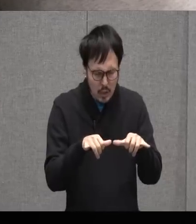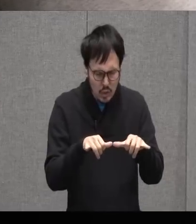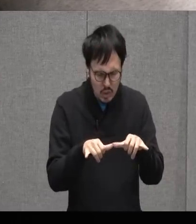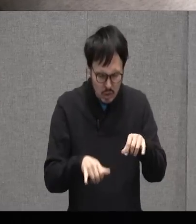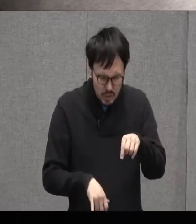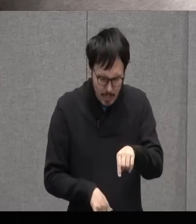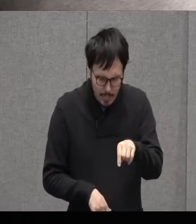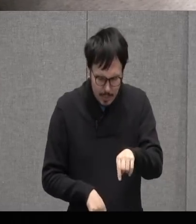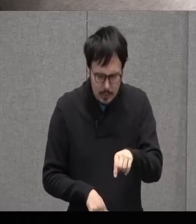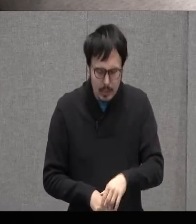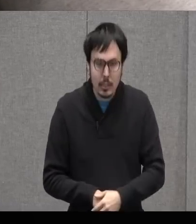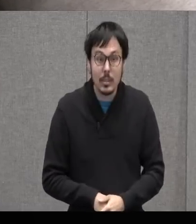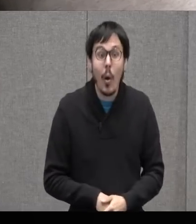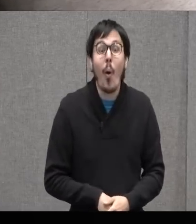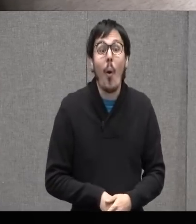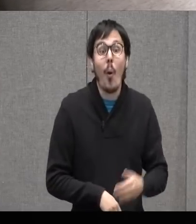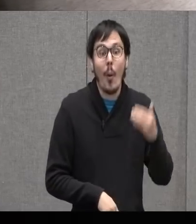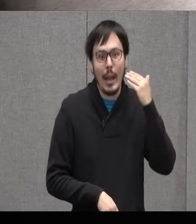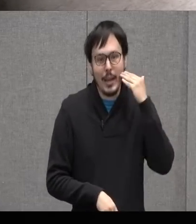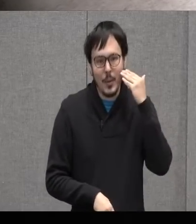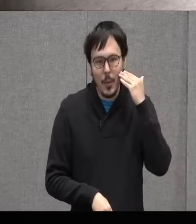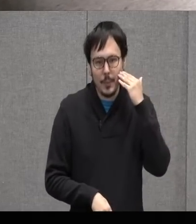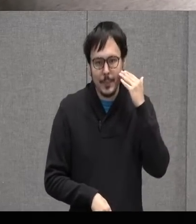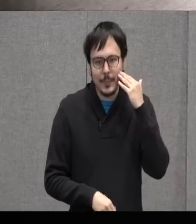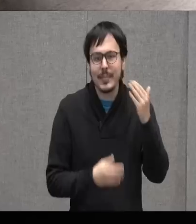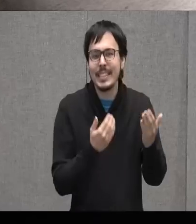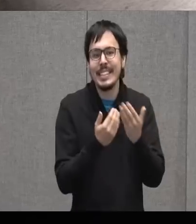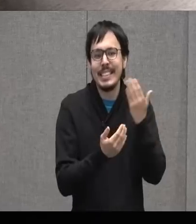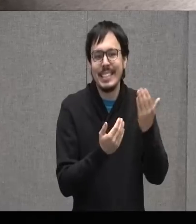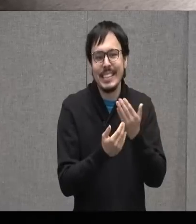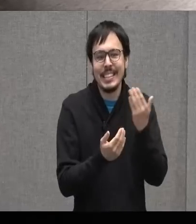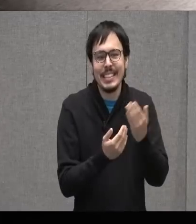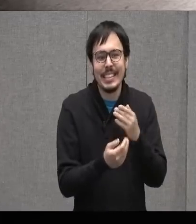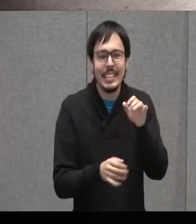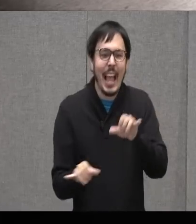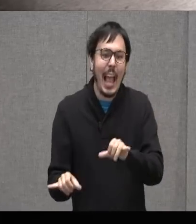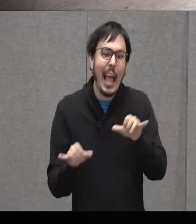I know and it's as easy as pi.